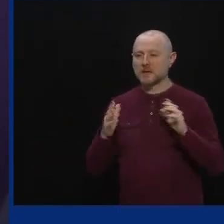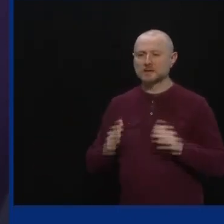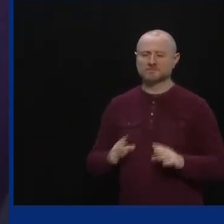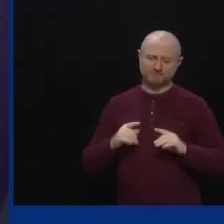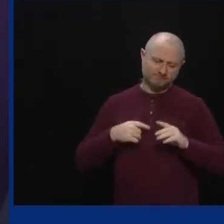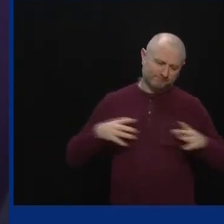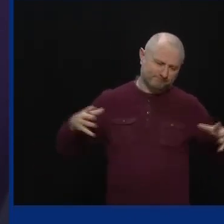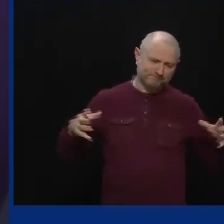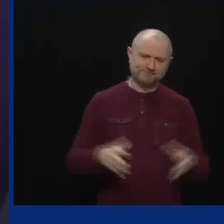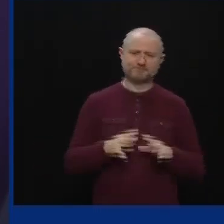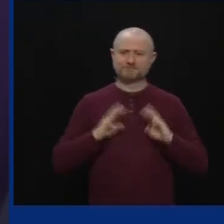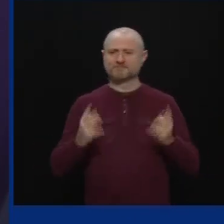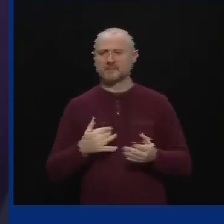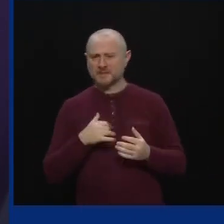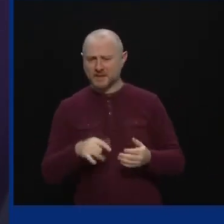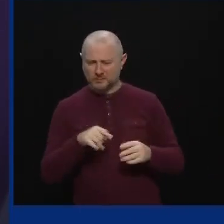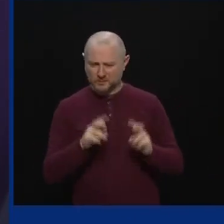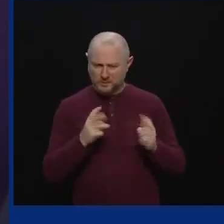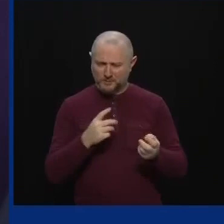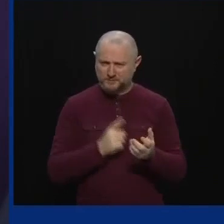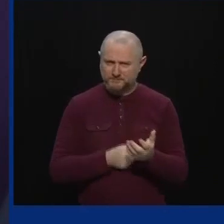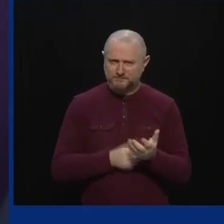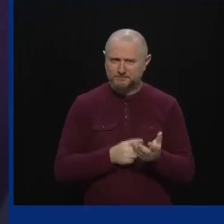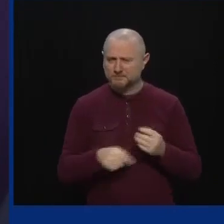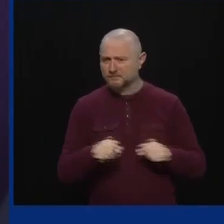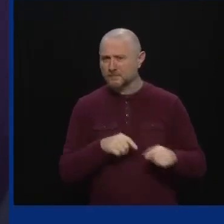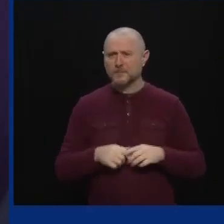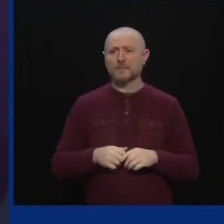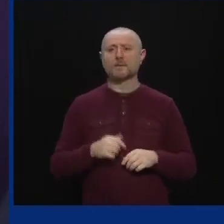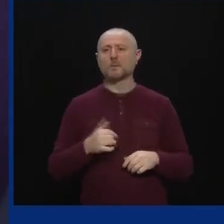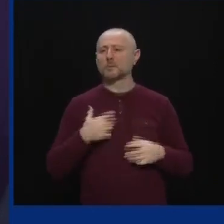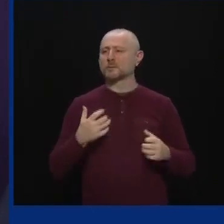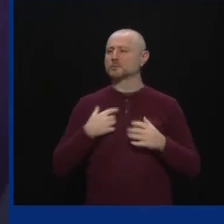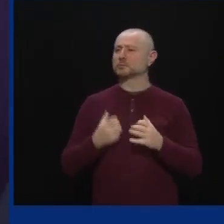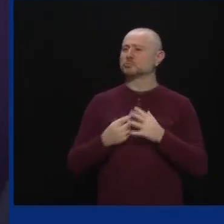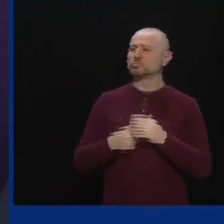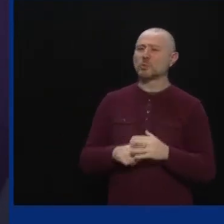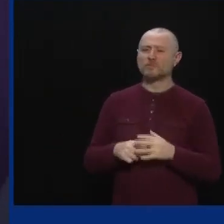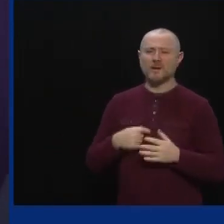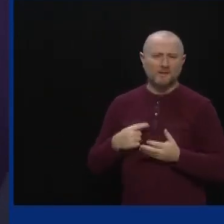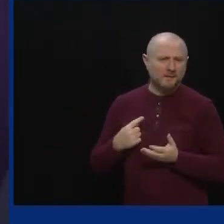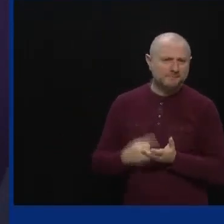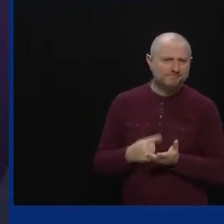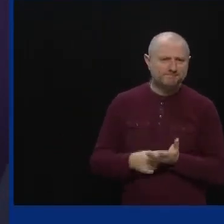ORGANIZING A CONVENING OF VARIOUS SCIENTISTS FROM AROUND